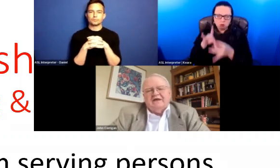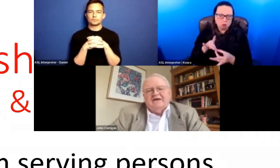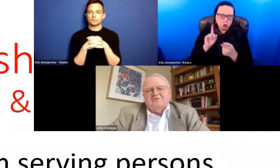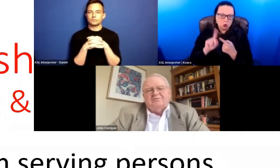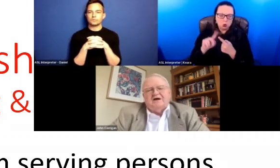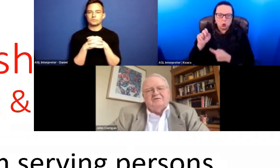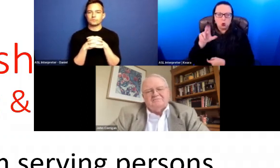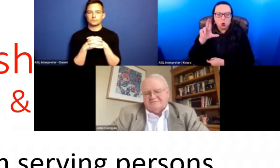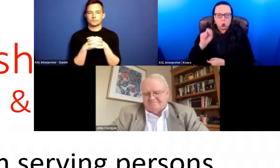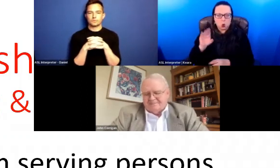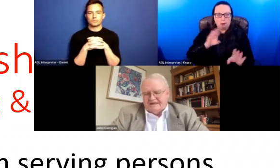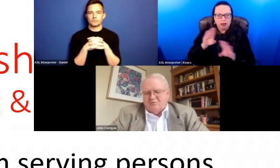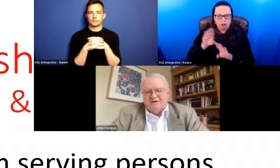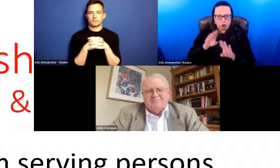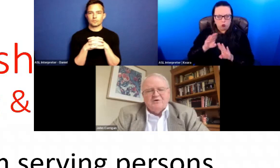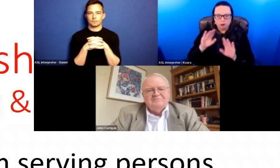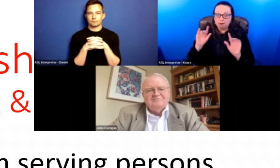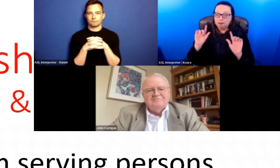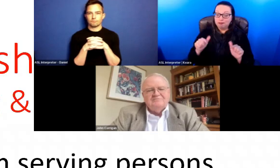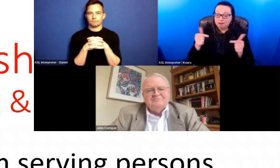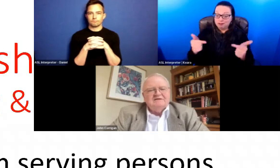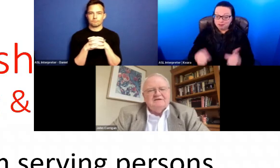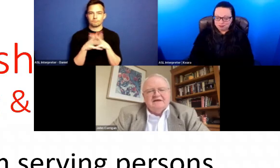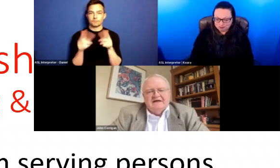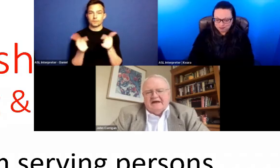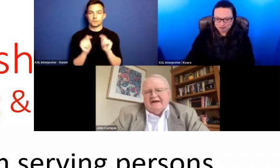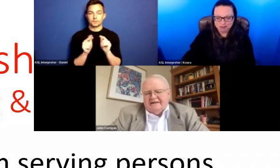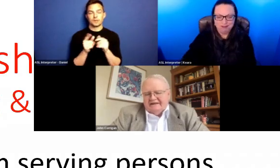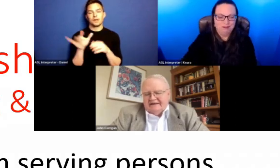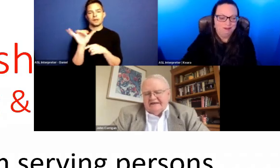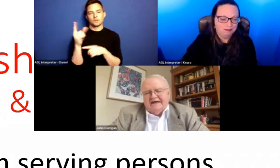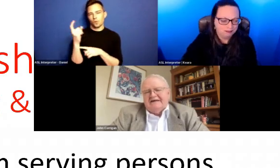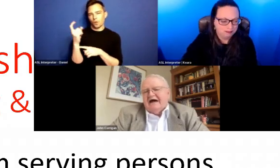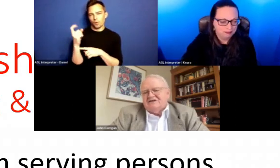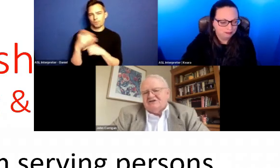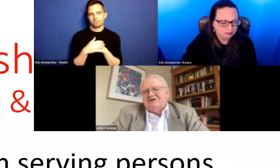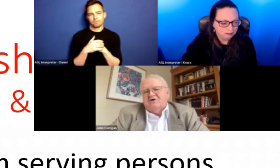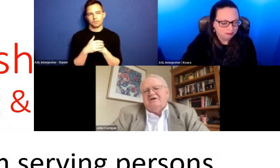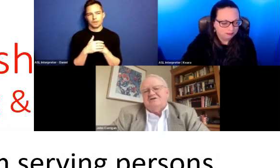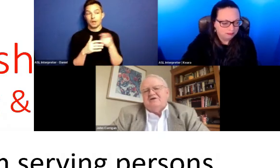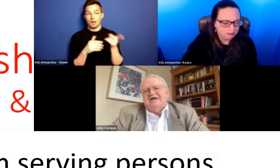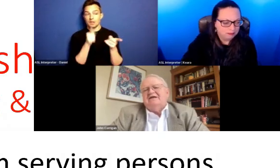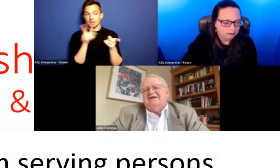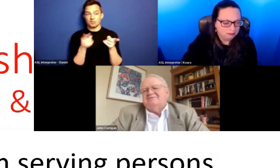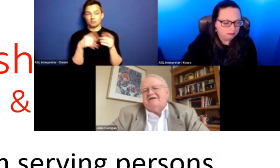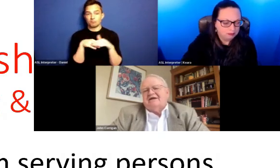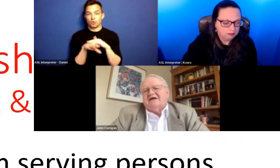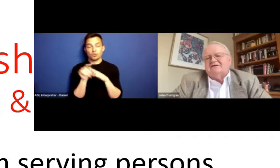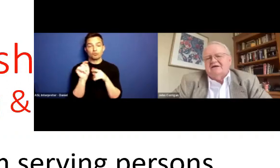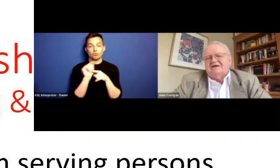behavioral problems, and one more and then not just go in and train and expect that to make a